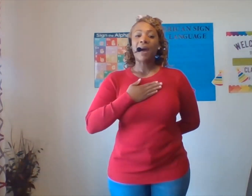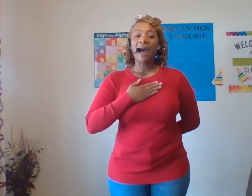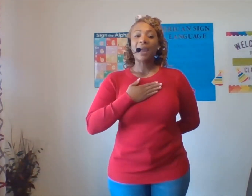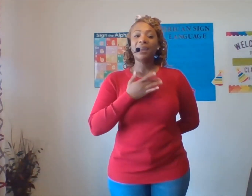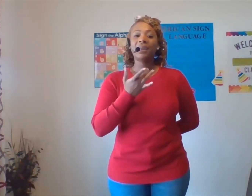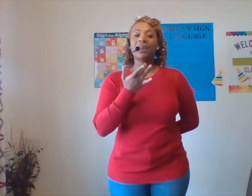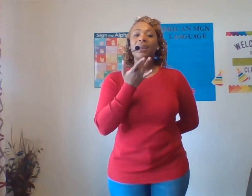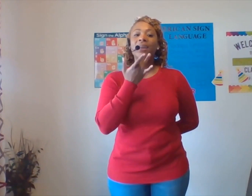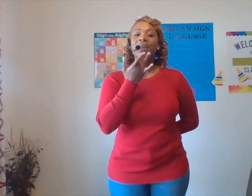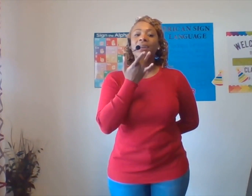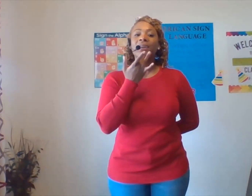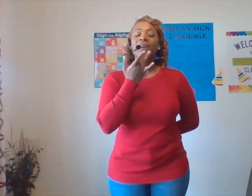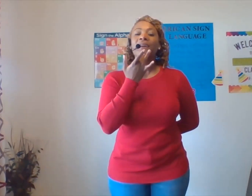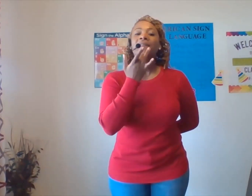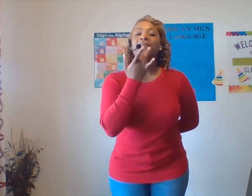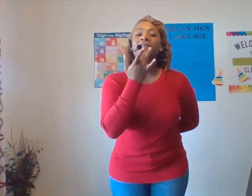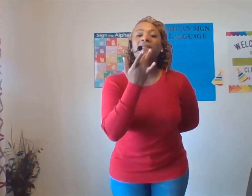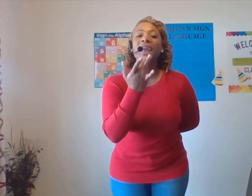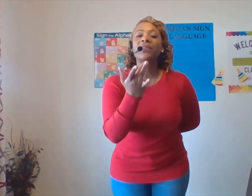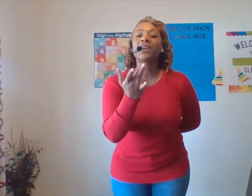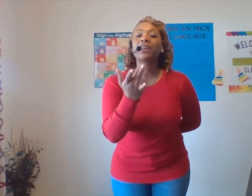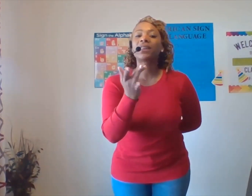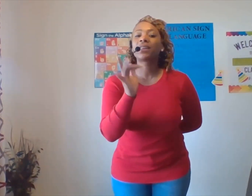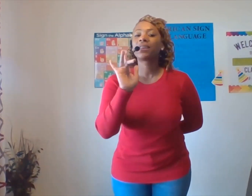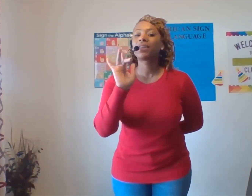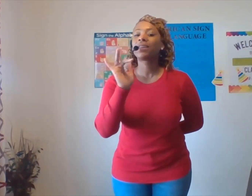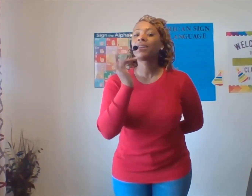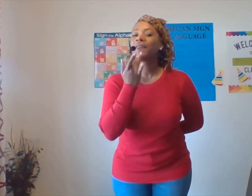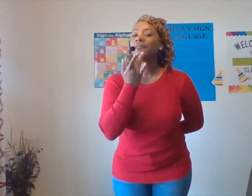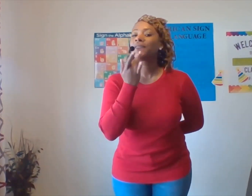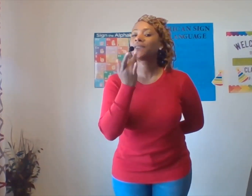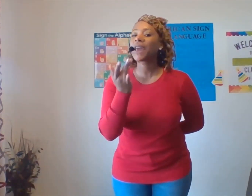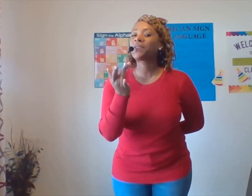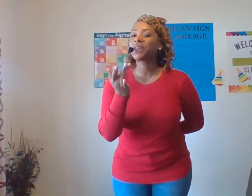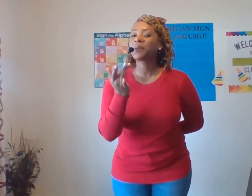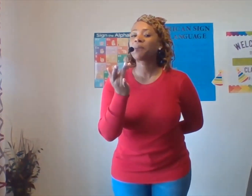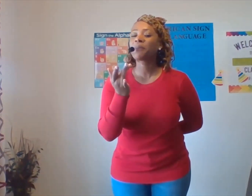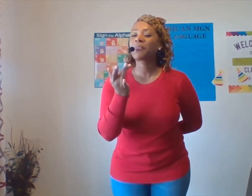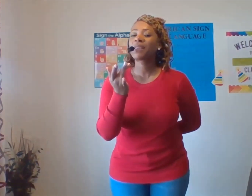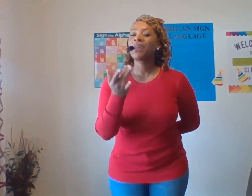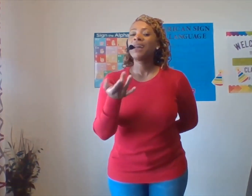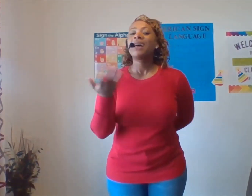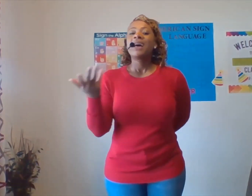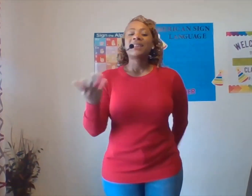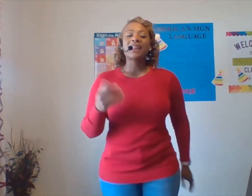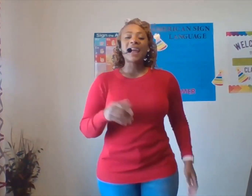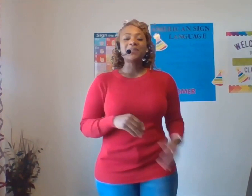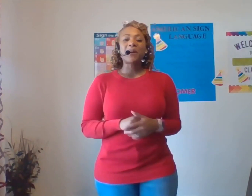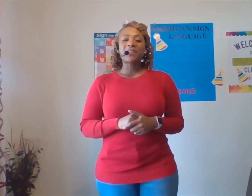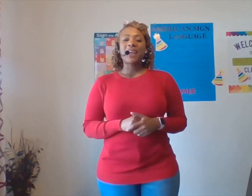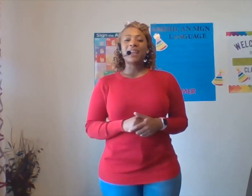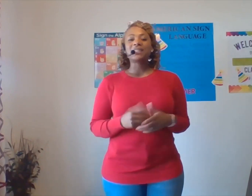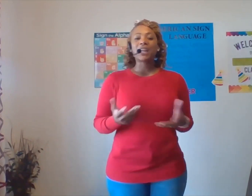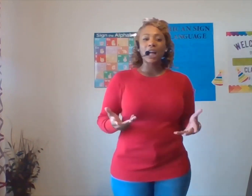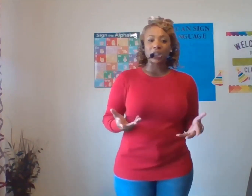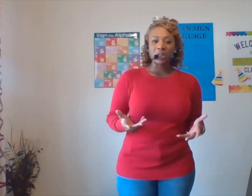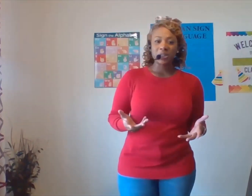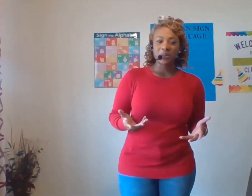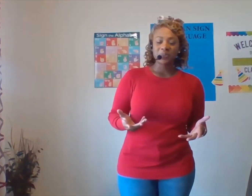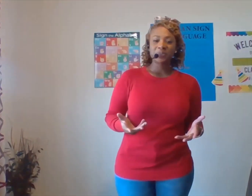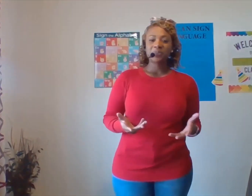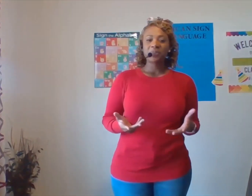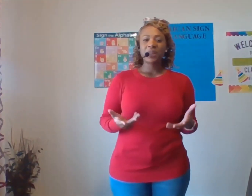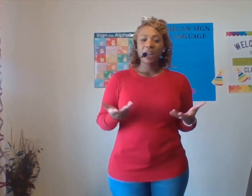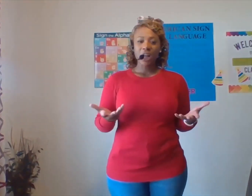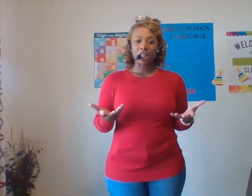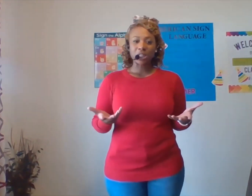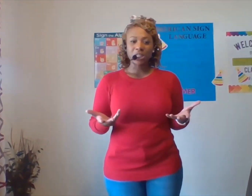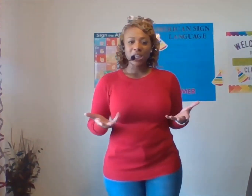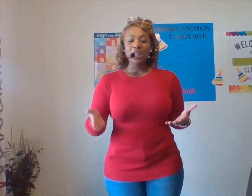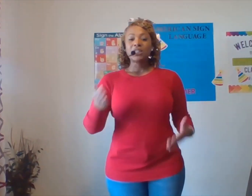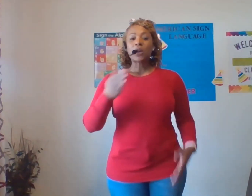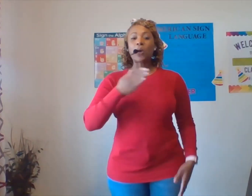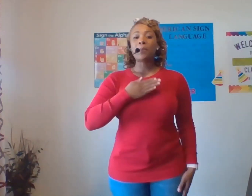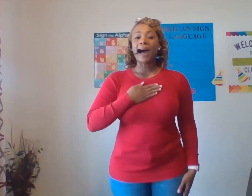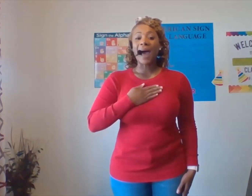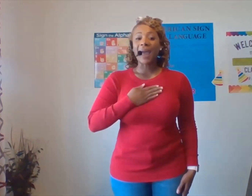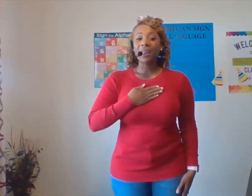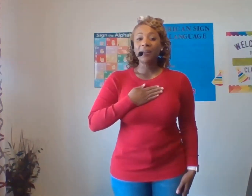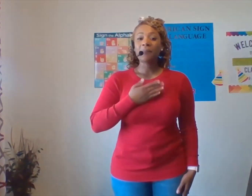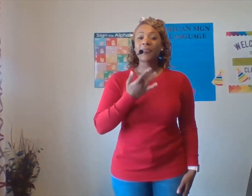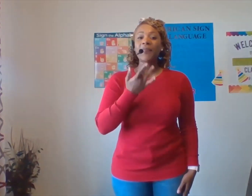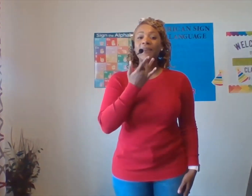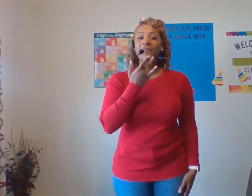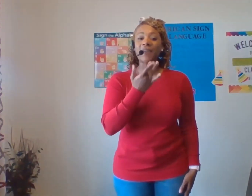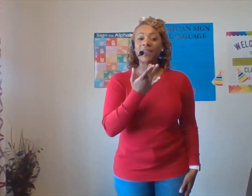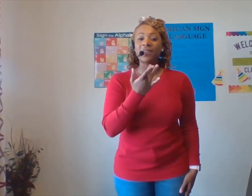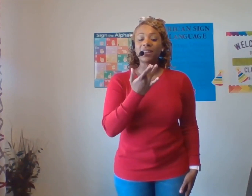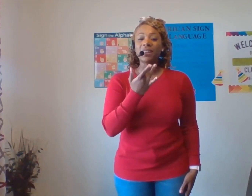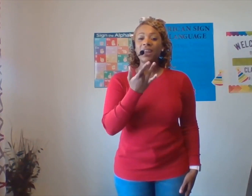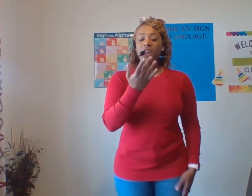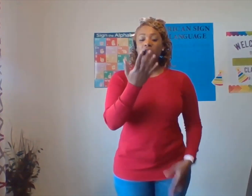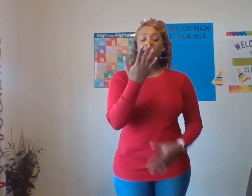my favorite favorite the last part of that is color color so my favorite you